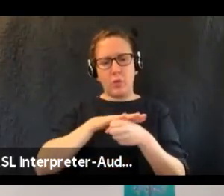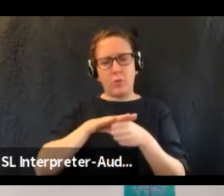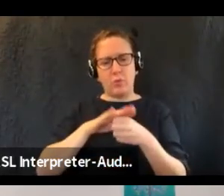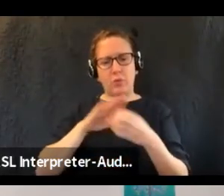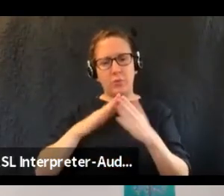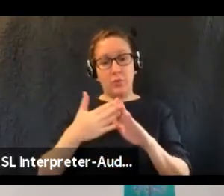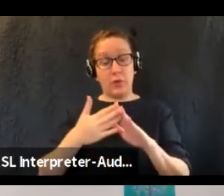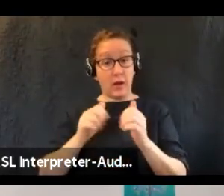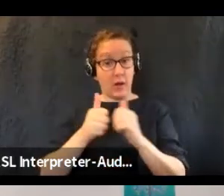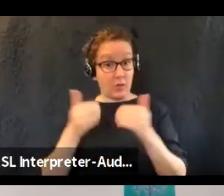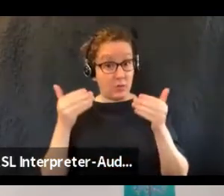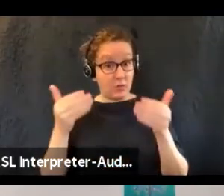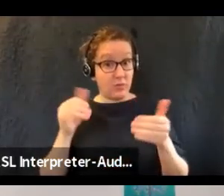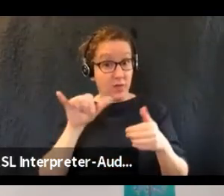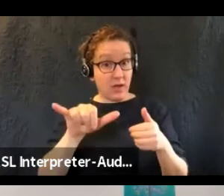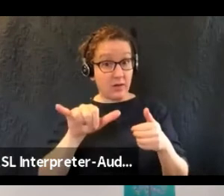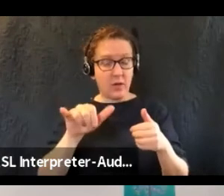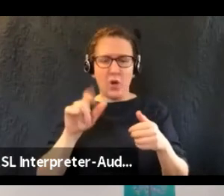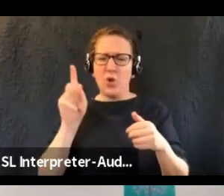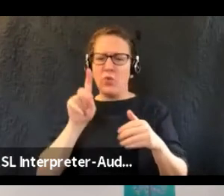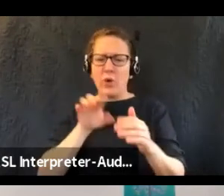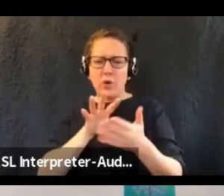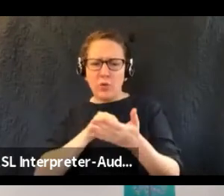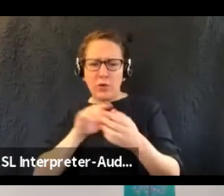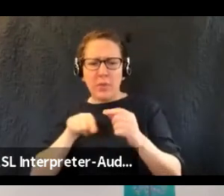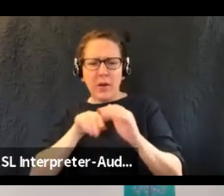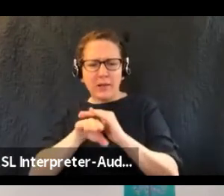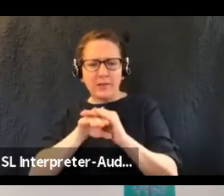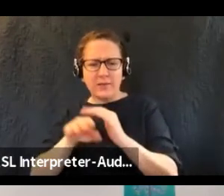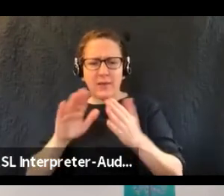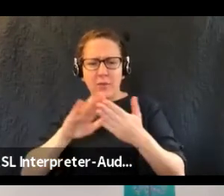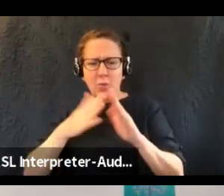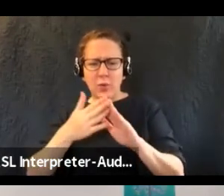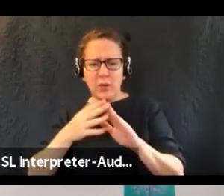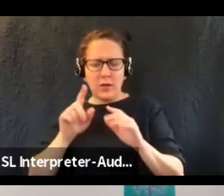Where do you start to learn about access in the community where your participant will travel?